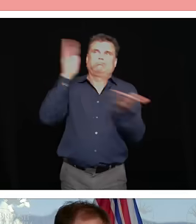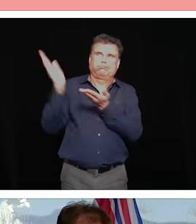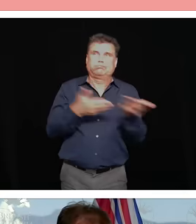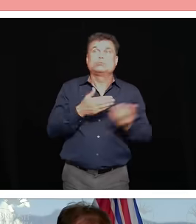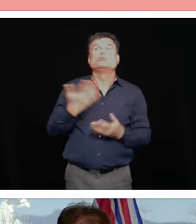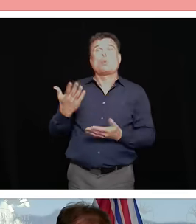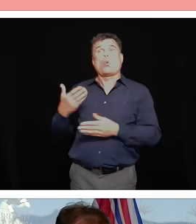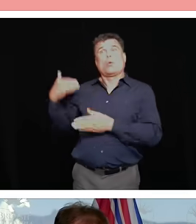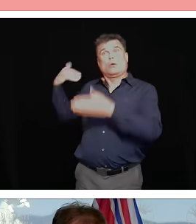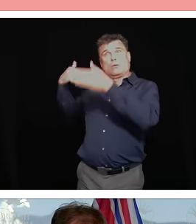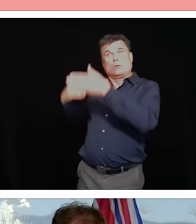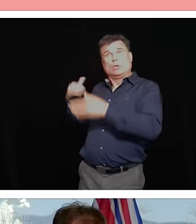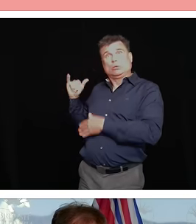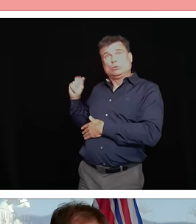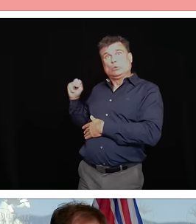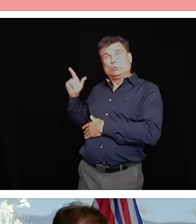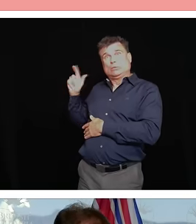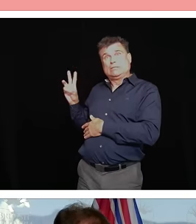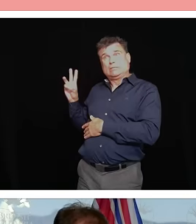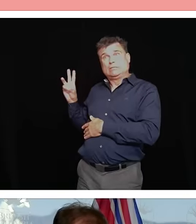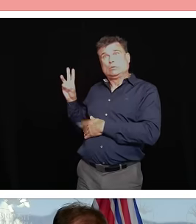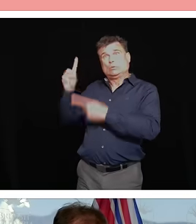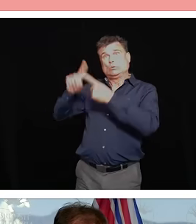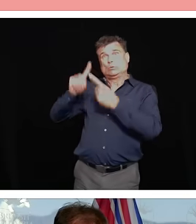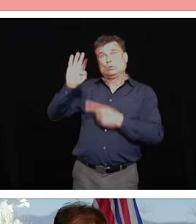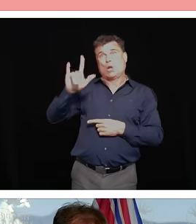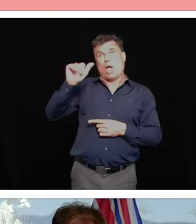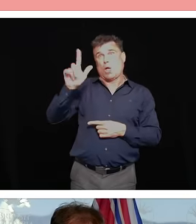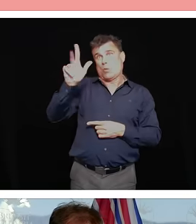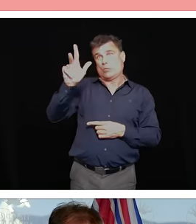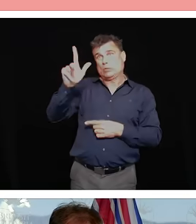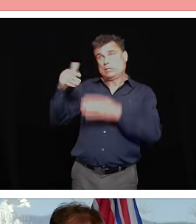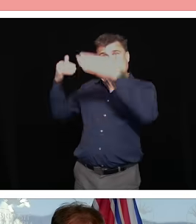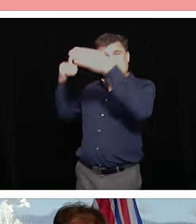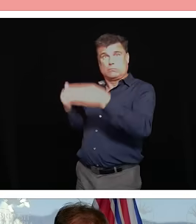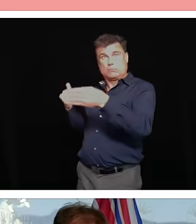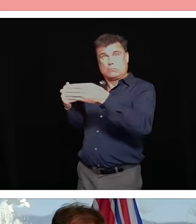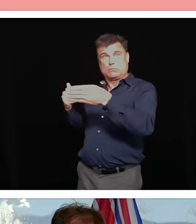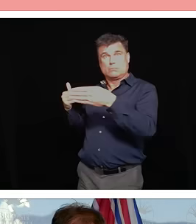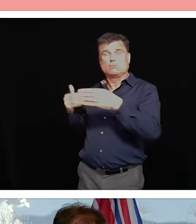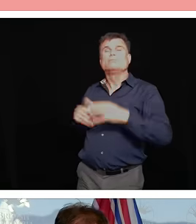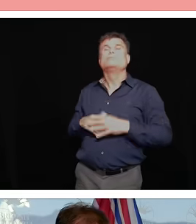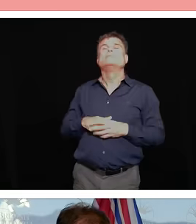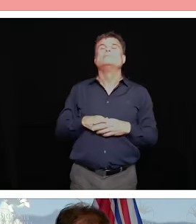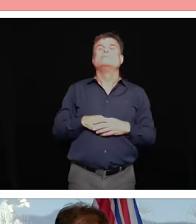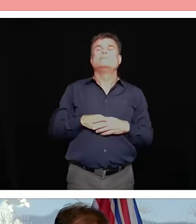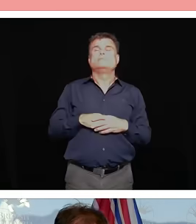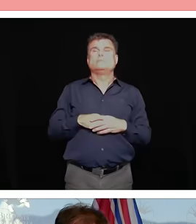One meter is probably fine for most of your interactions. Recognizing the really important piece that we